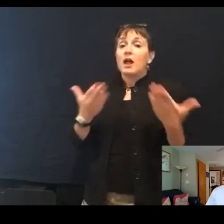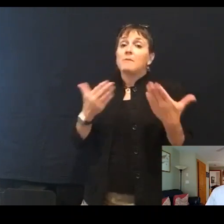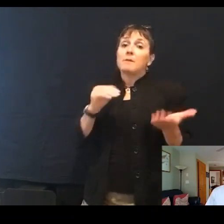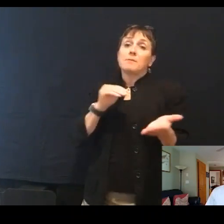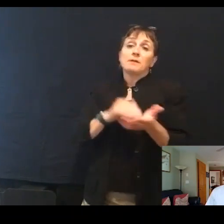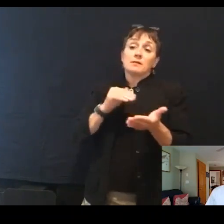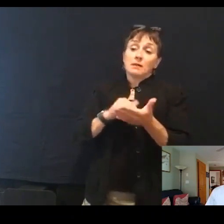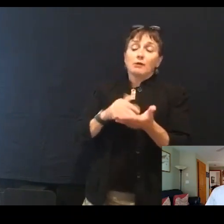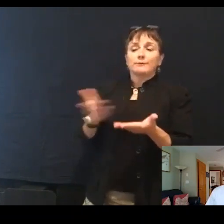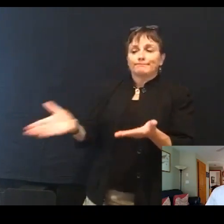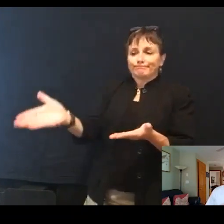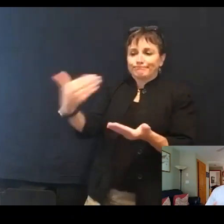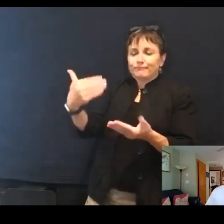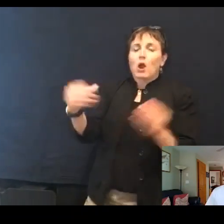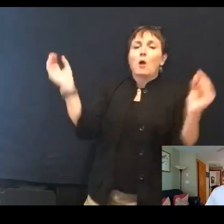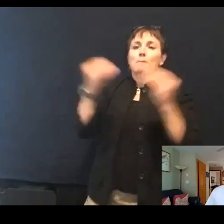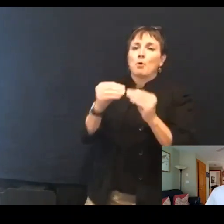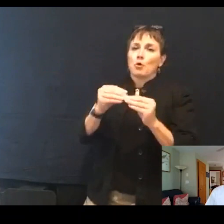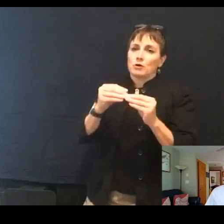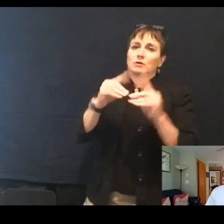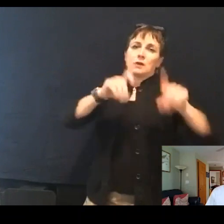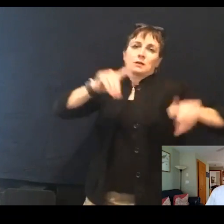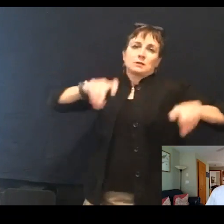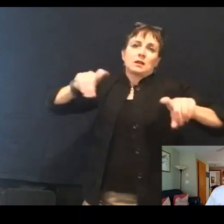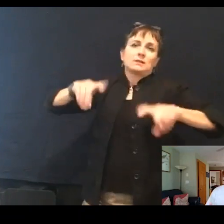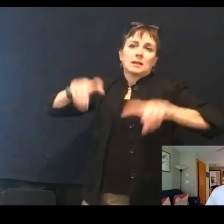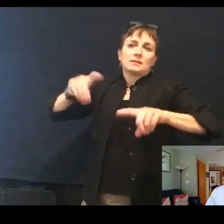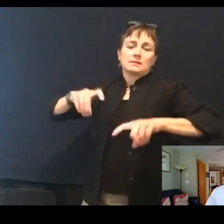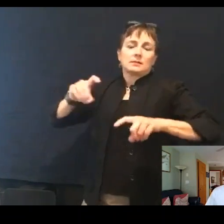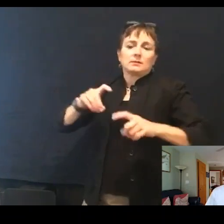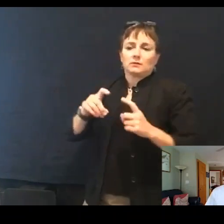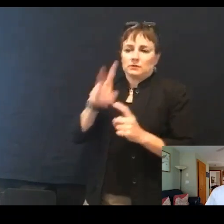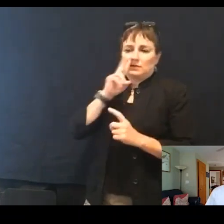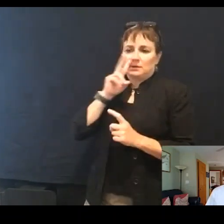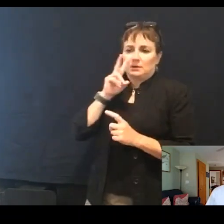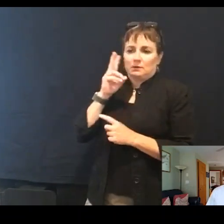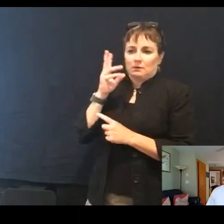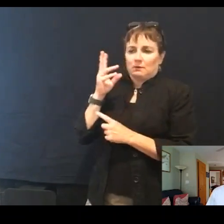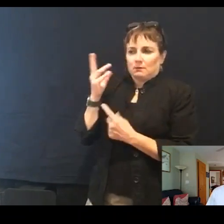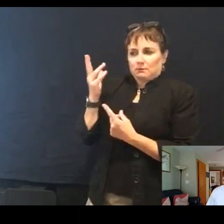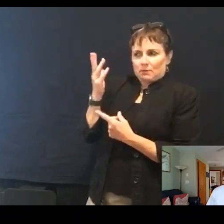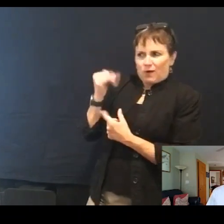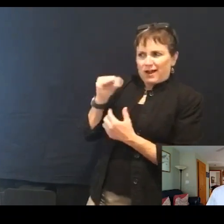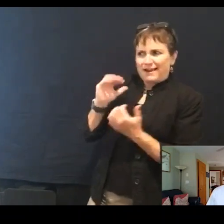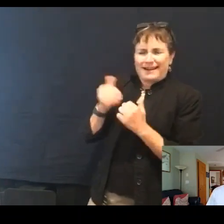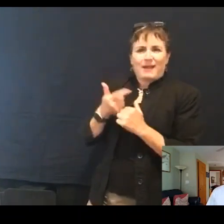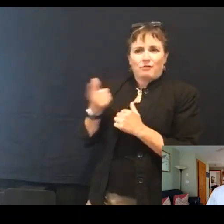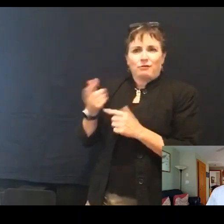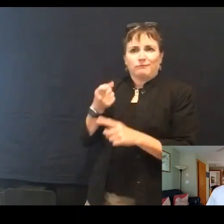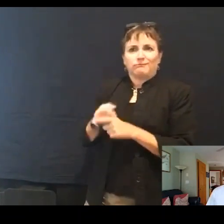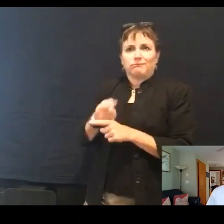asking you to undergo further clinical testing to help confirm the Usher syndrome clinical diagnosis.